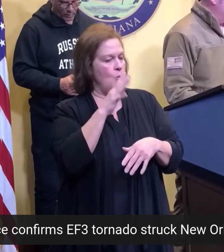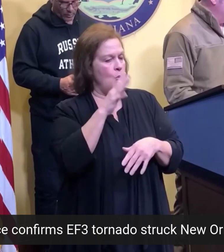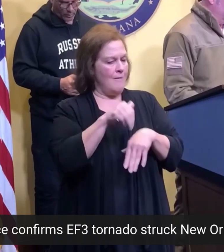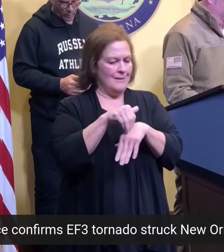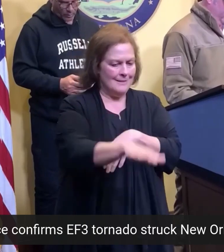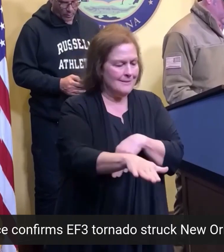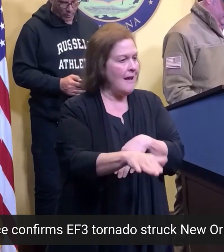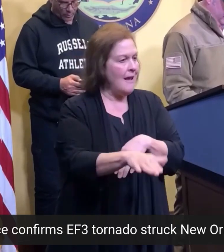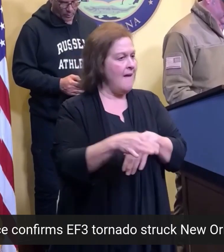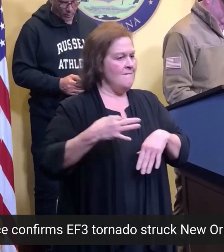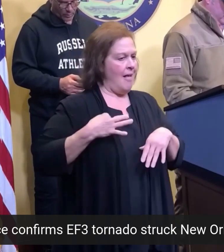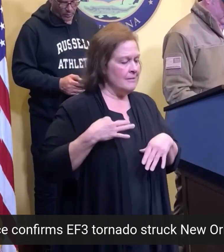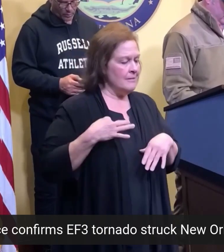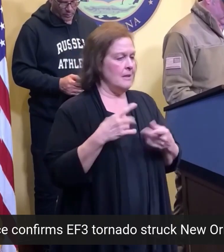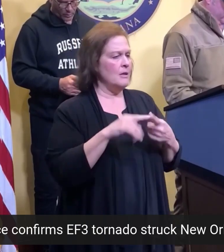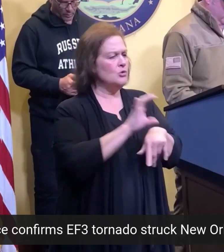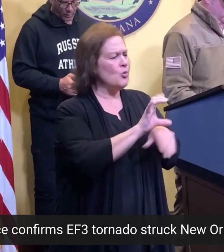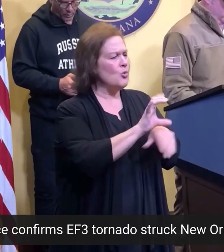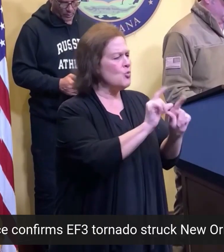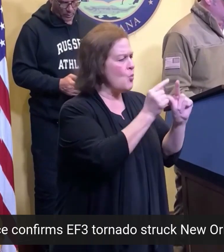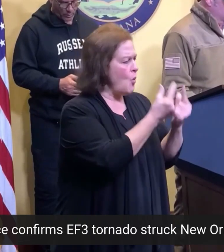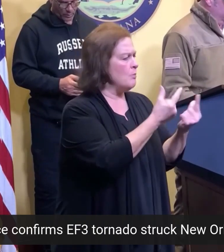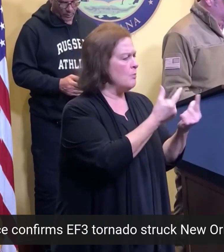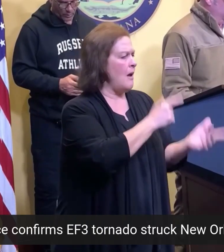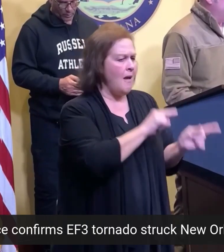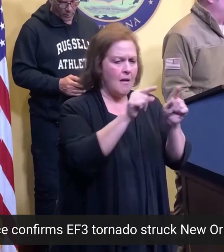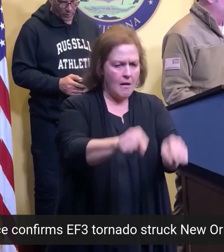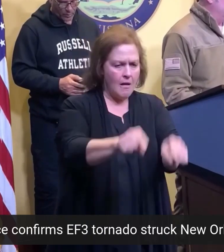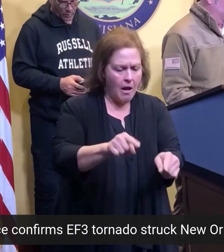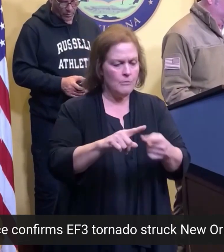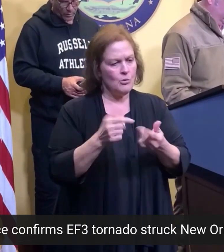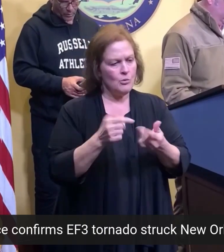and faith-based community groups which may be able to assist you with cutting fallen trees